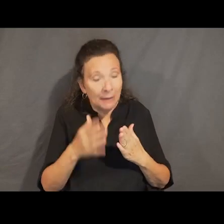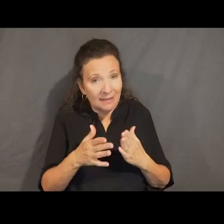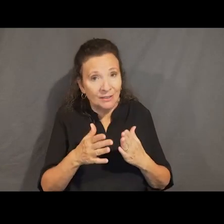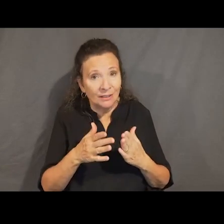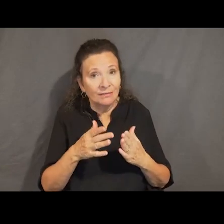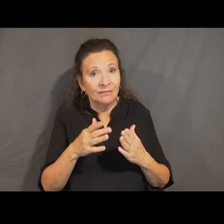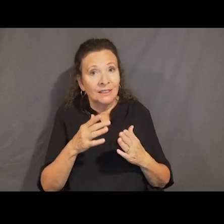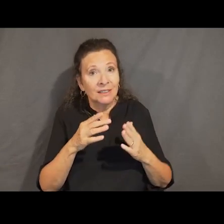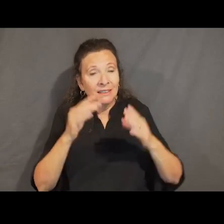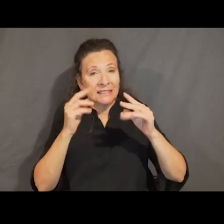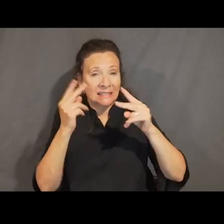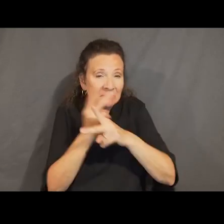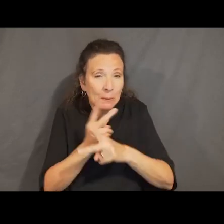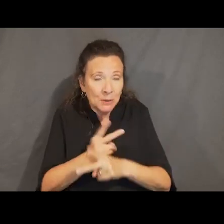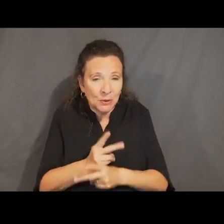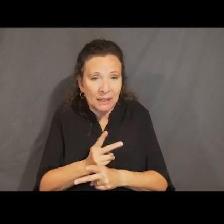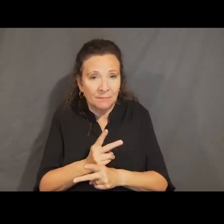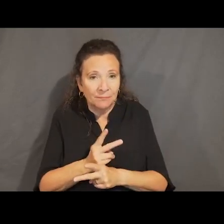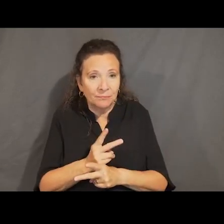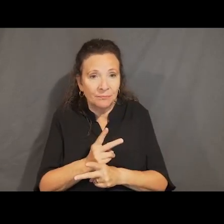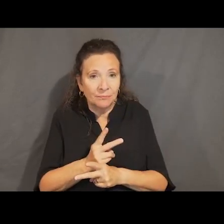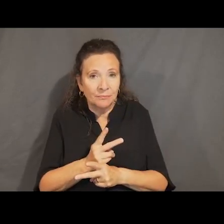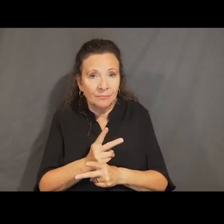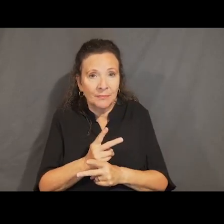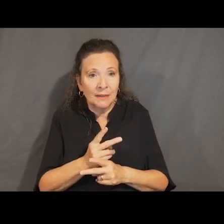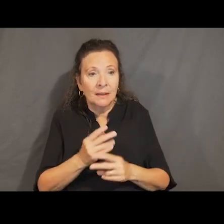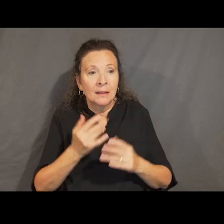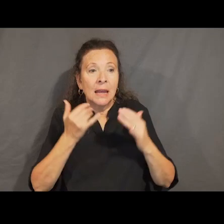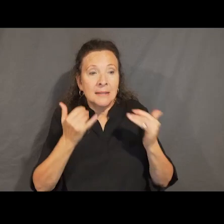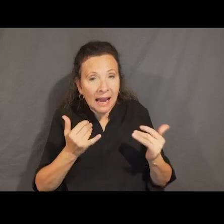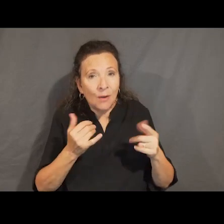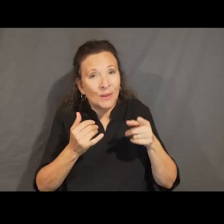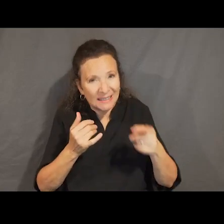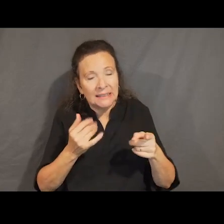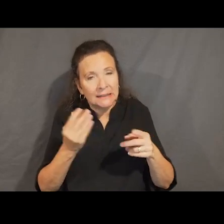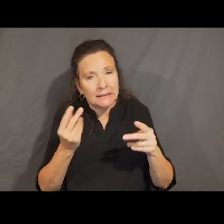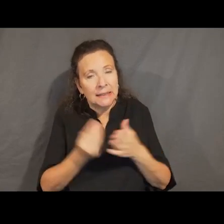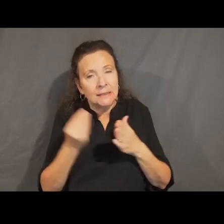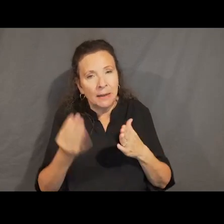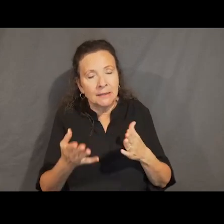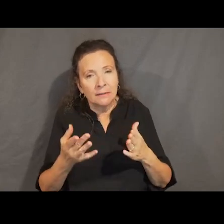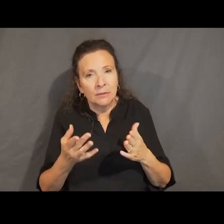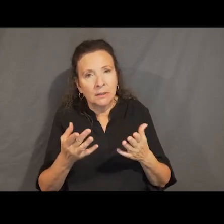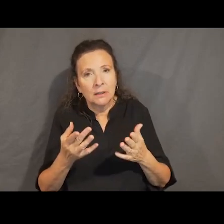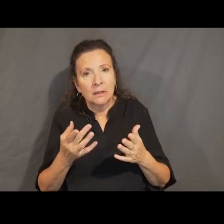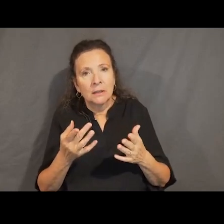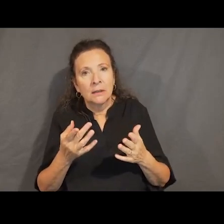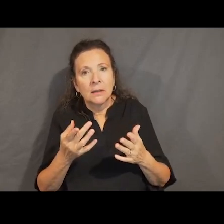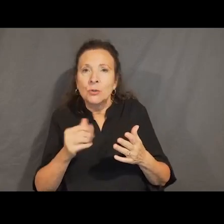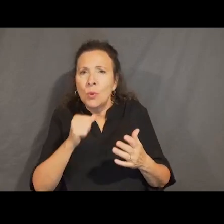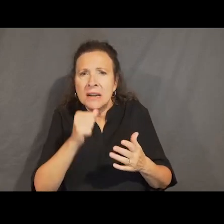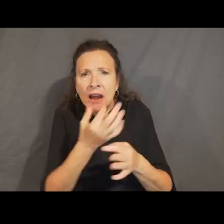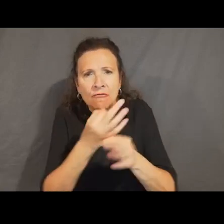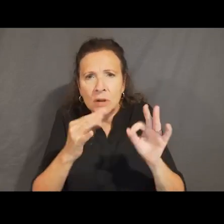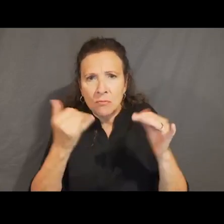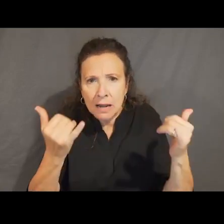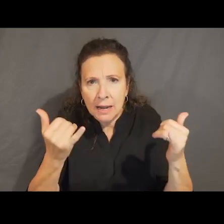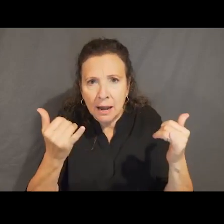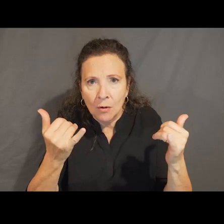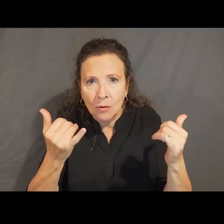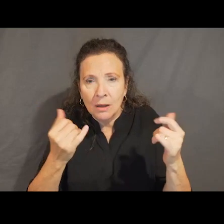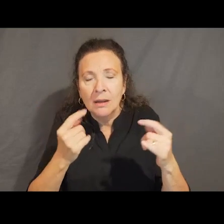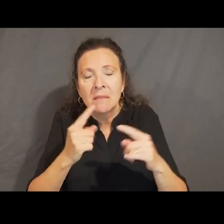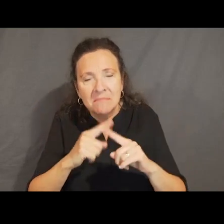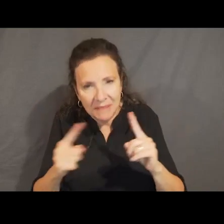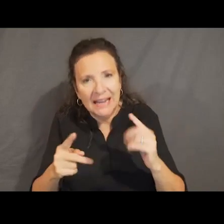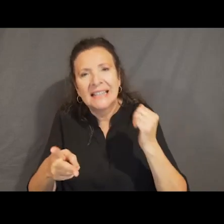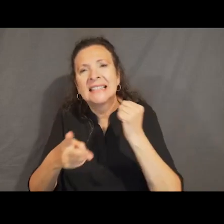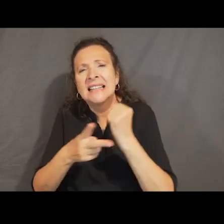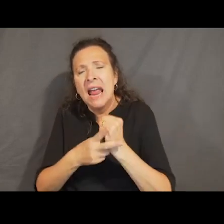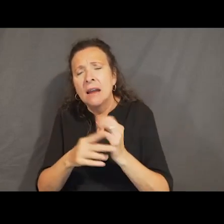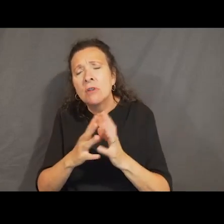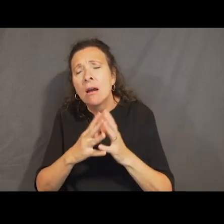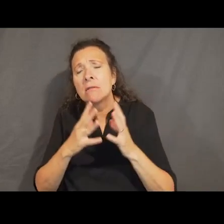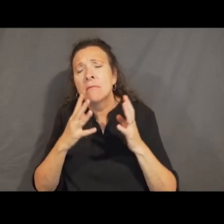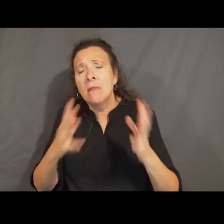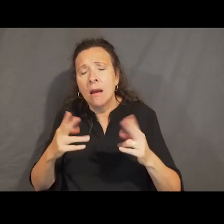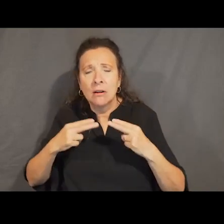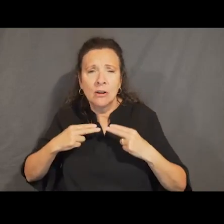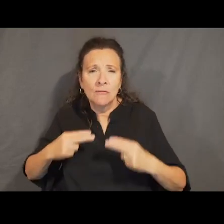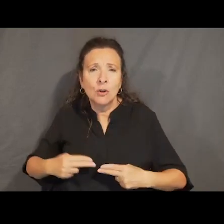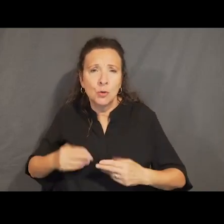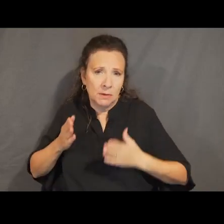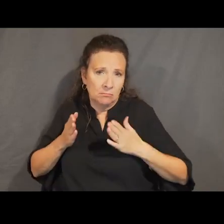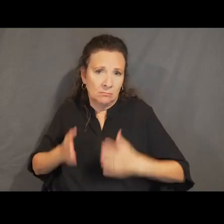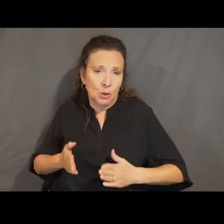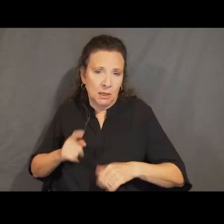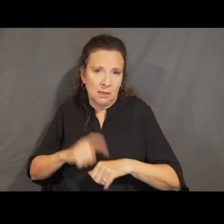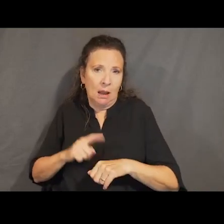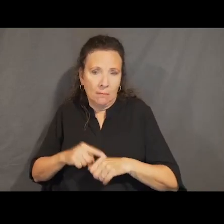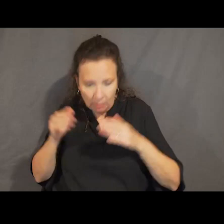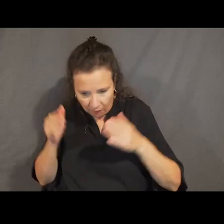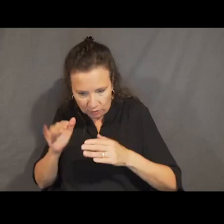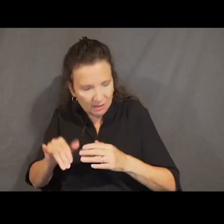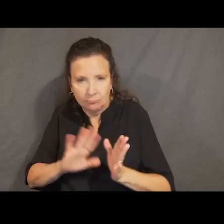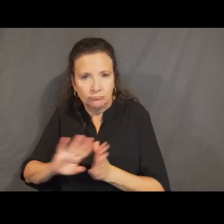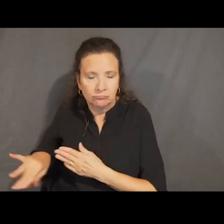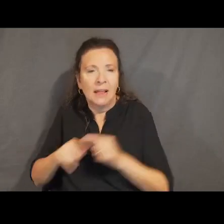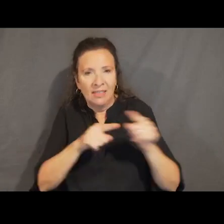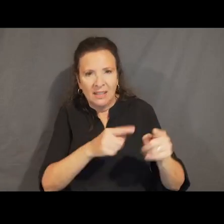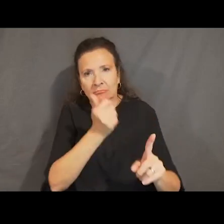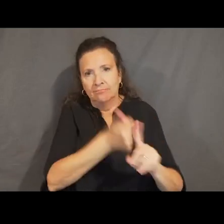have this capability not in our free stuff, but it saves tons of human time. How about when we look